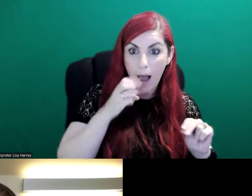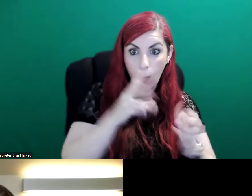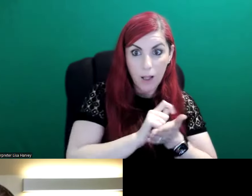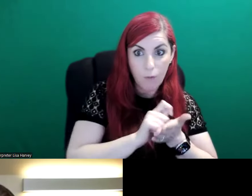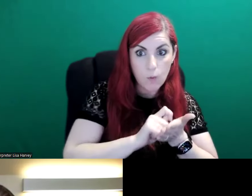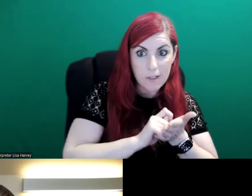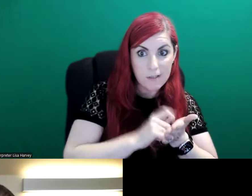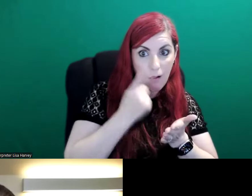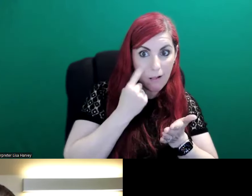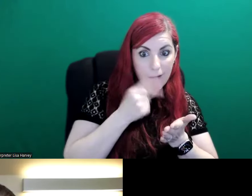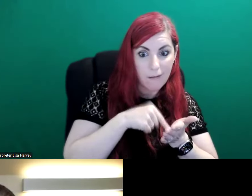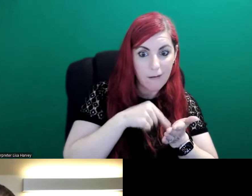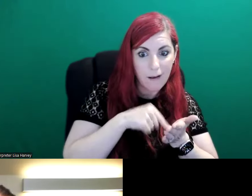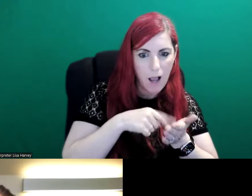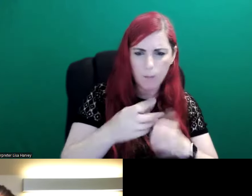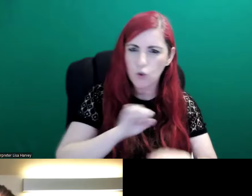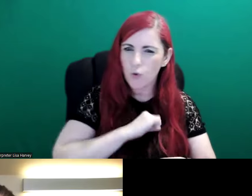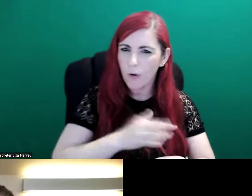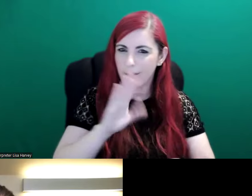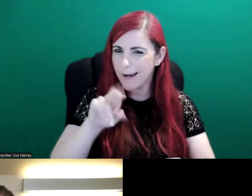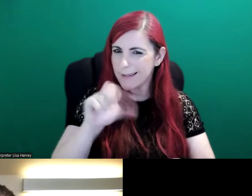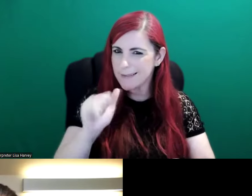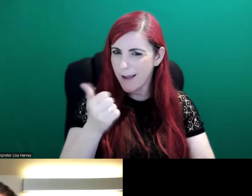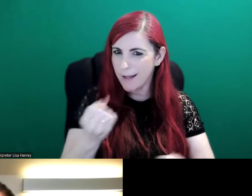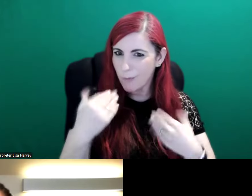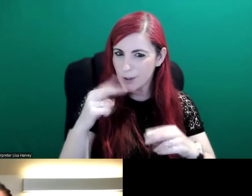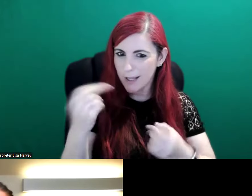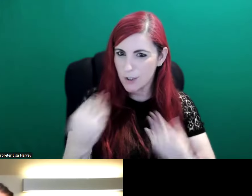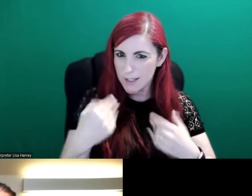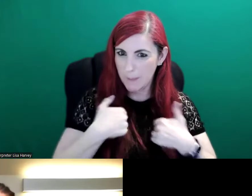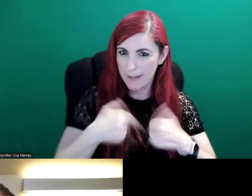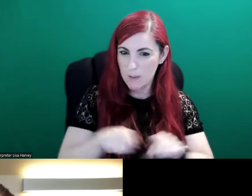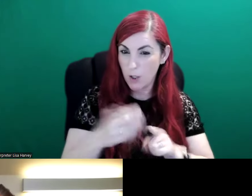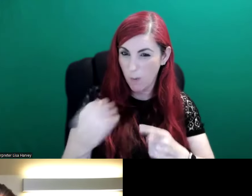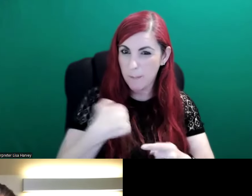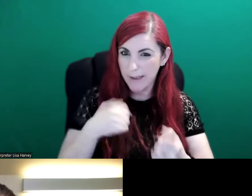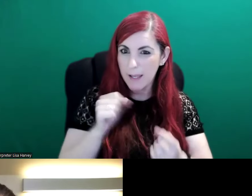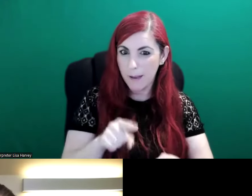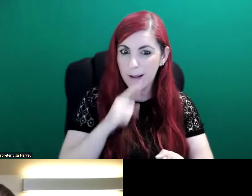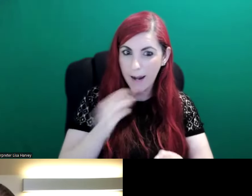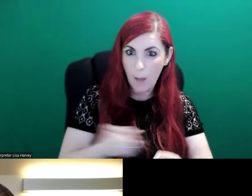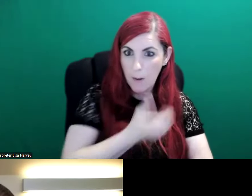Joanne Drum: Yes and I'm sure if Linda has any information, she can send it on to me. She has my email, and I'll pass it on to you. That would be really helpful. Thank you